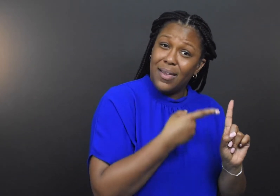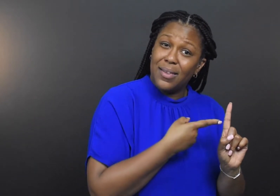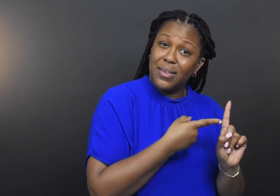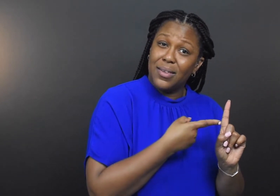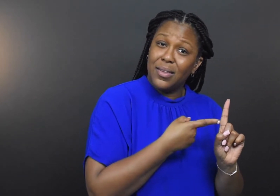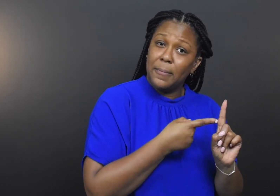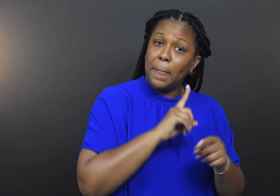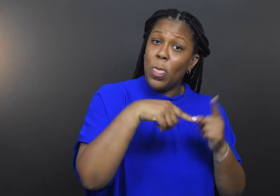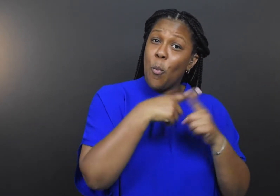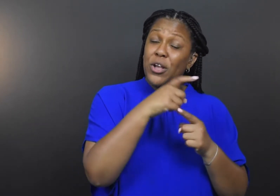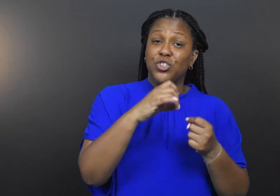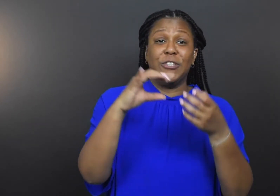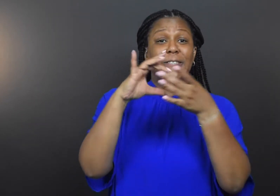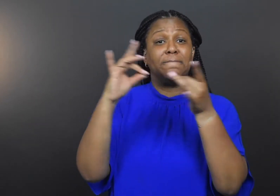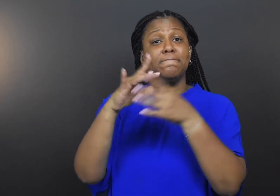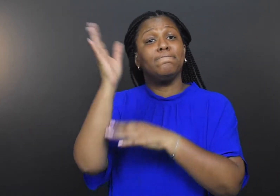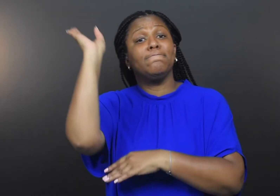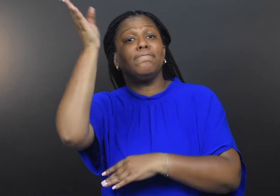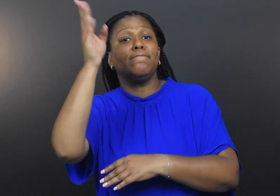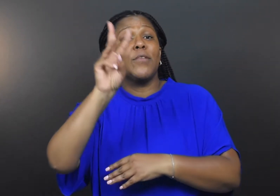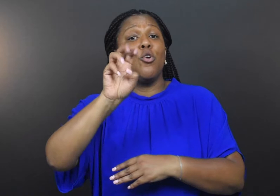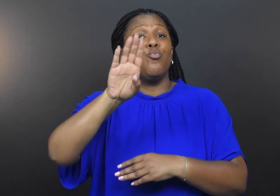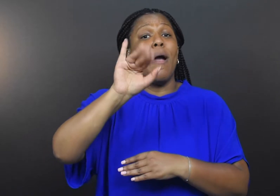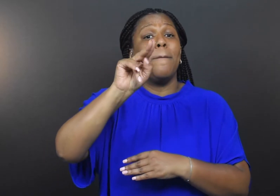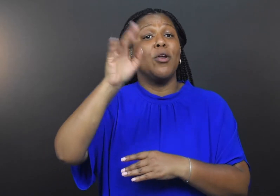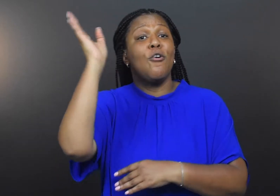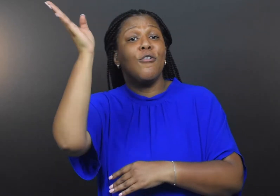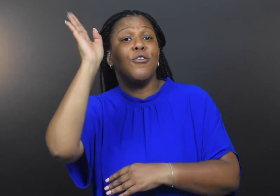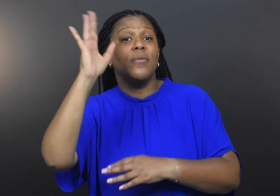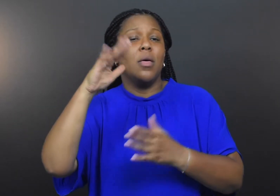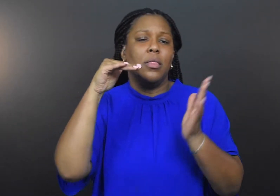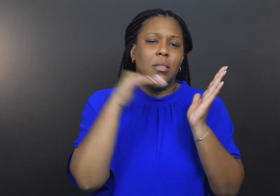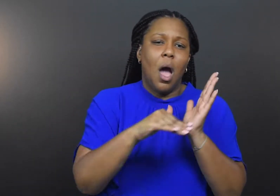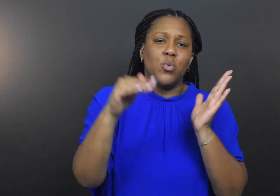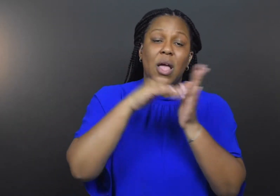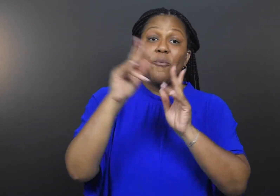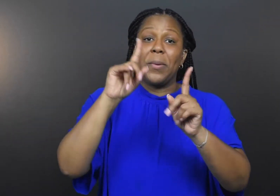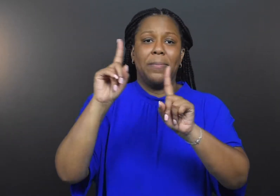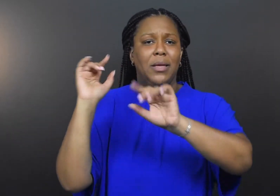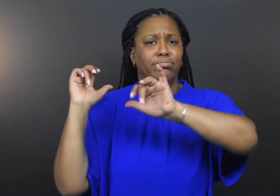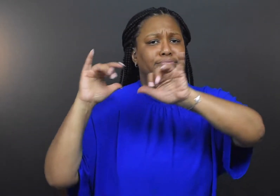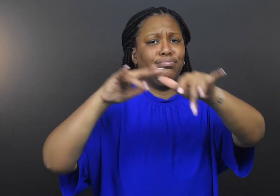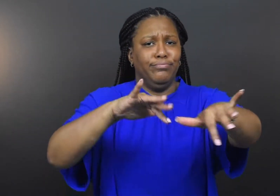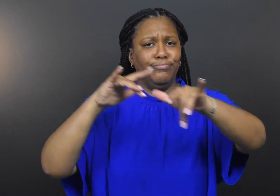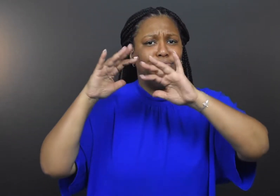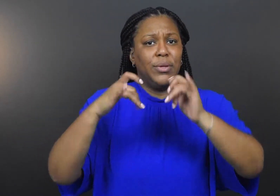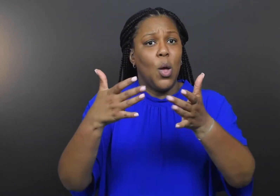says Leandris, who herself is Black. When she speaks in webinars, thousands attend,